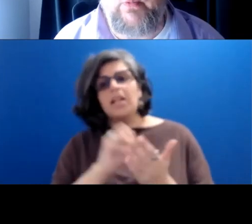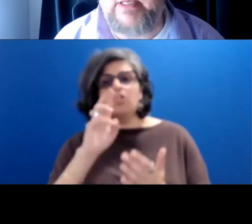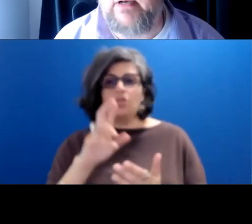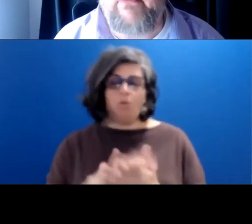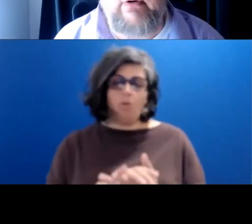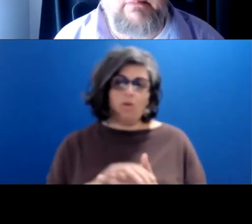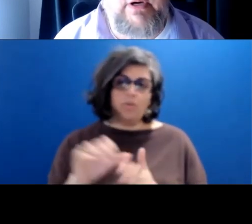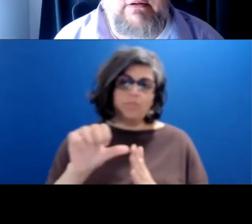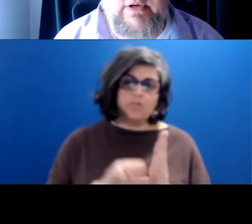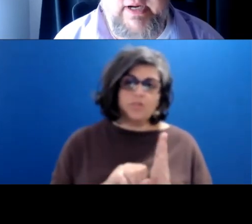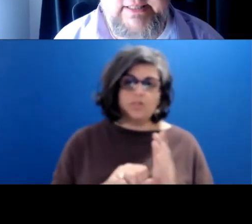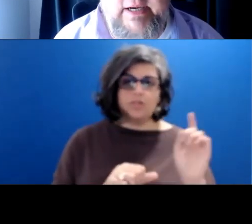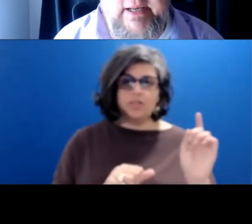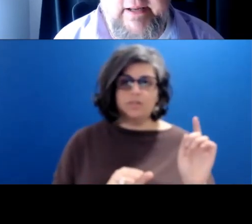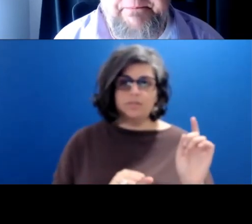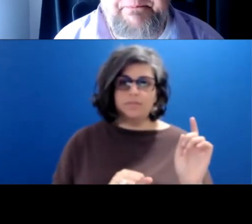in ways that affirm their identity.